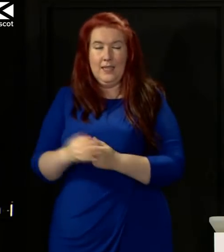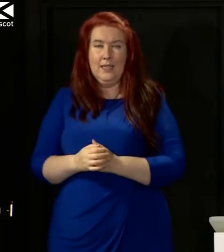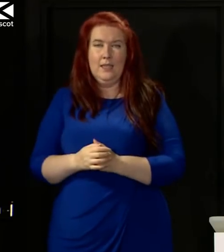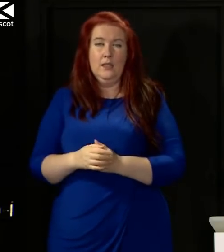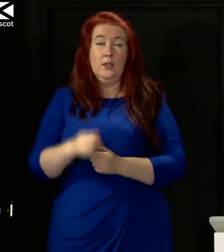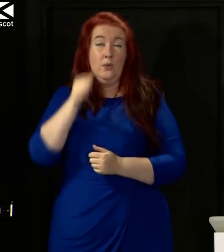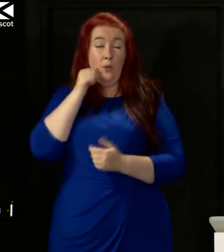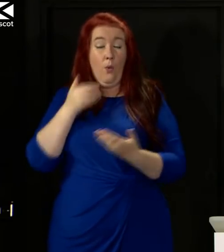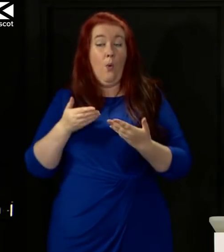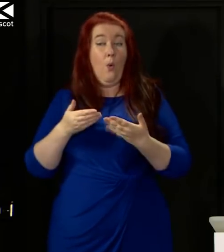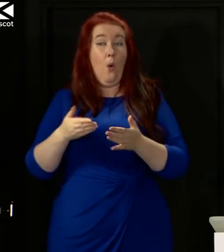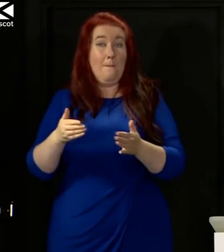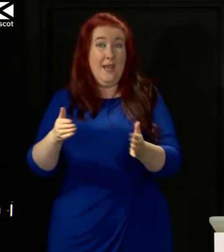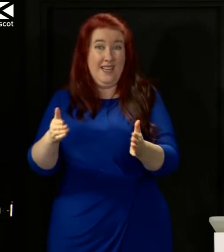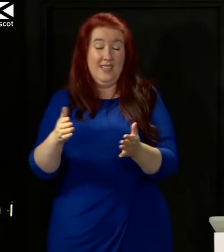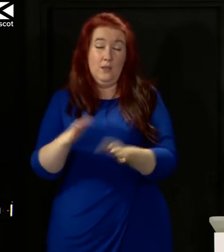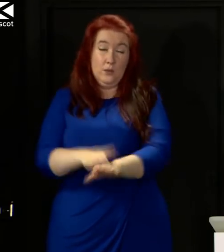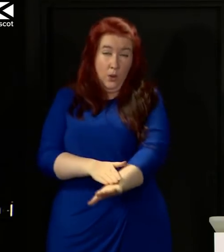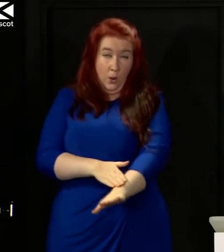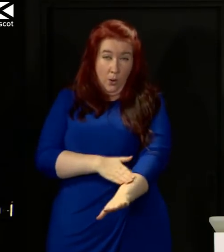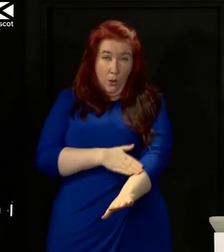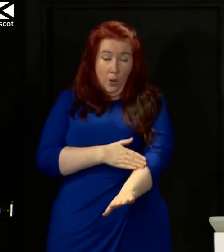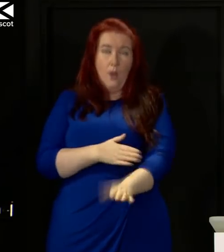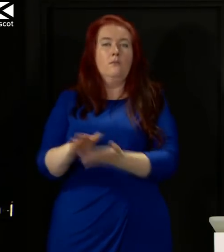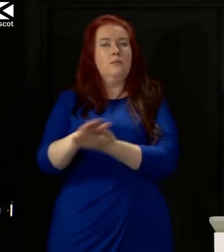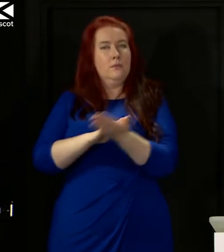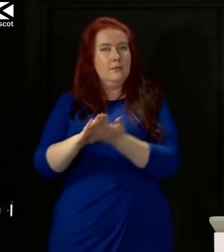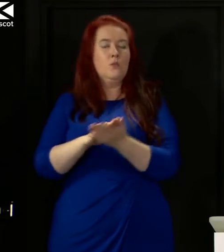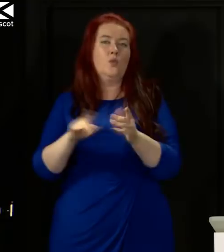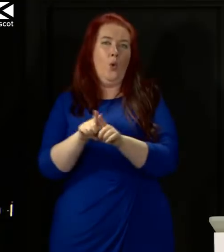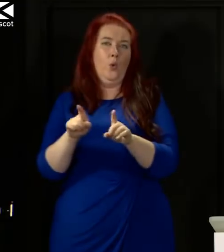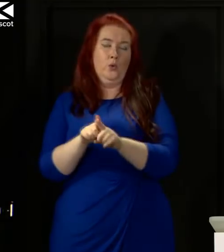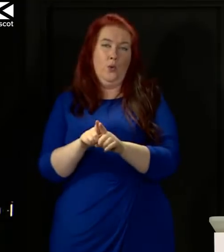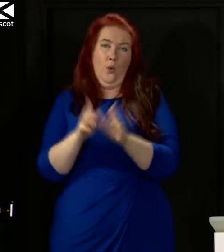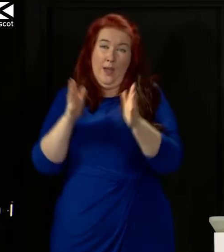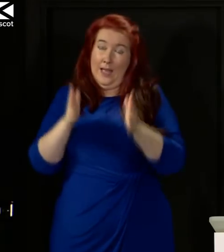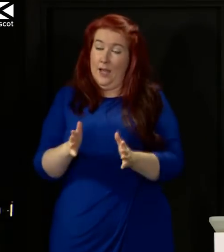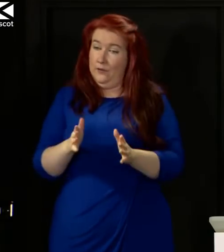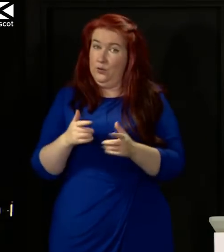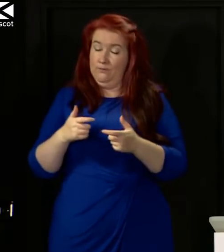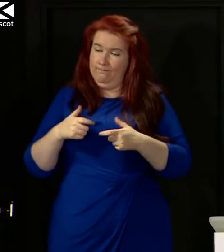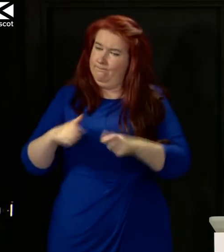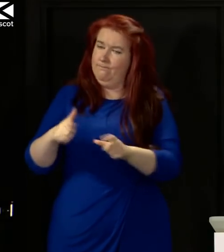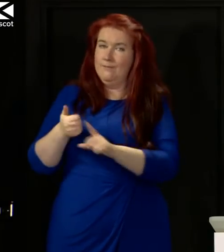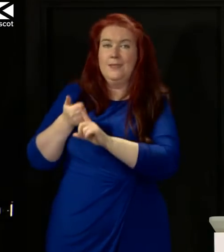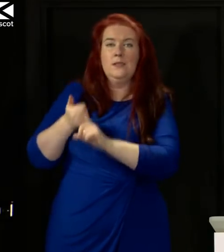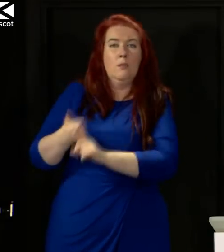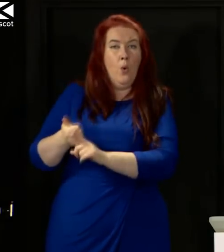necessity is gradual, then it must also be accompanied by continued support for business,